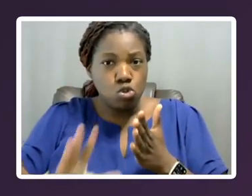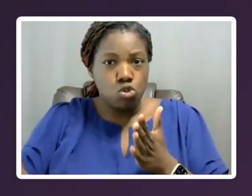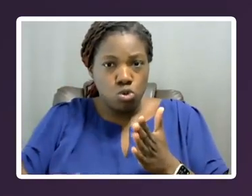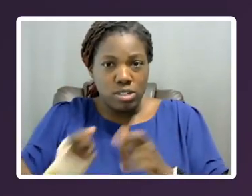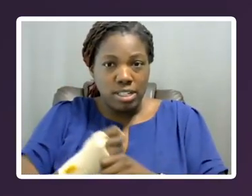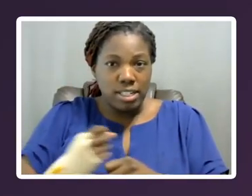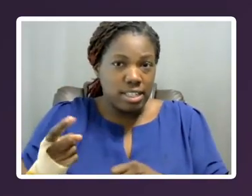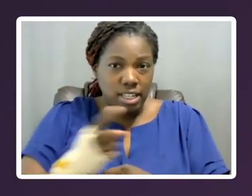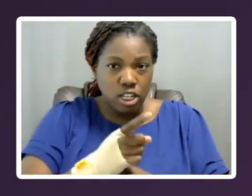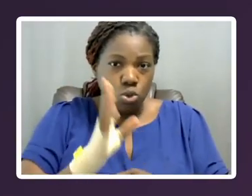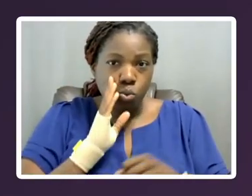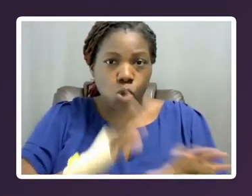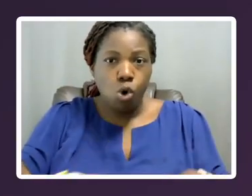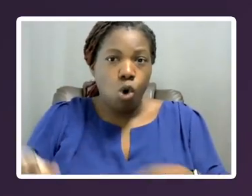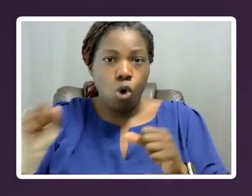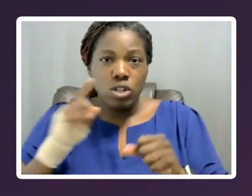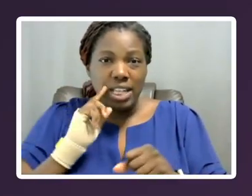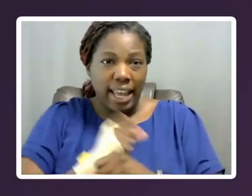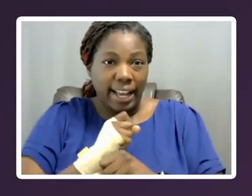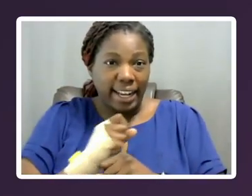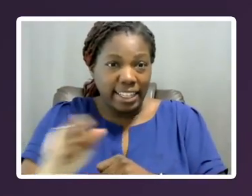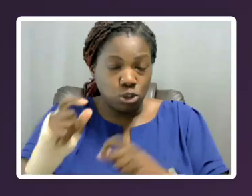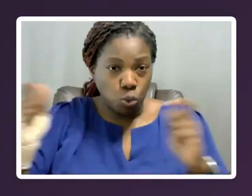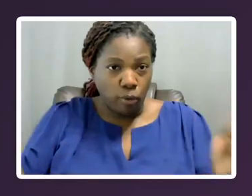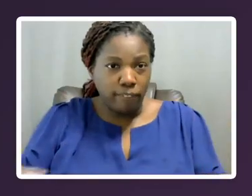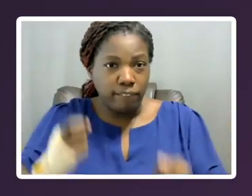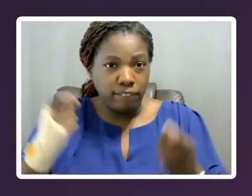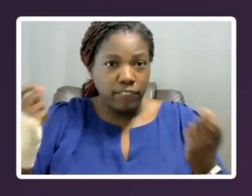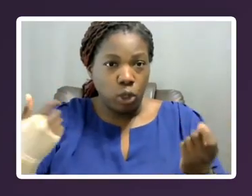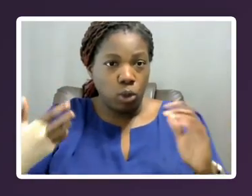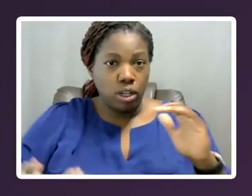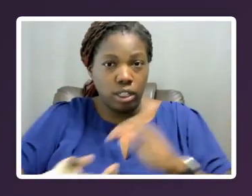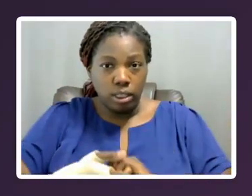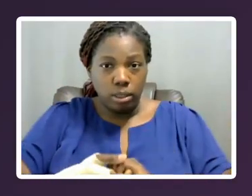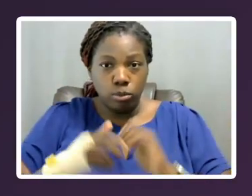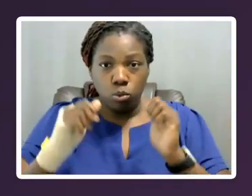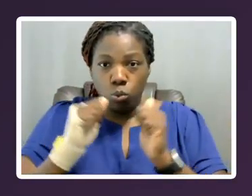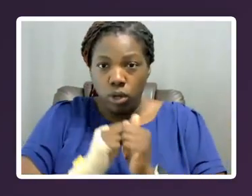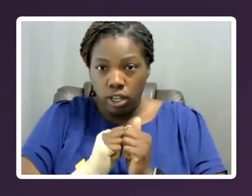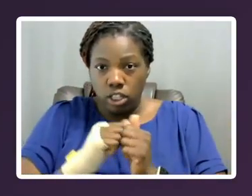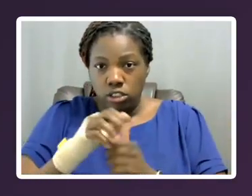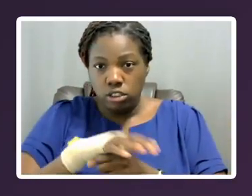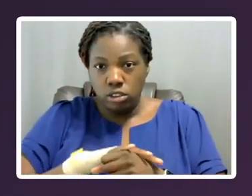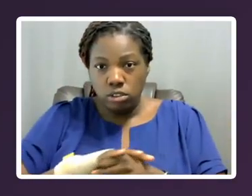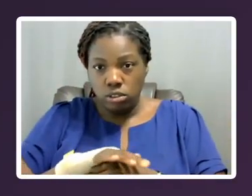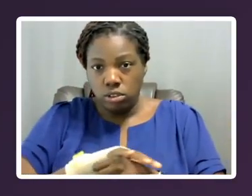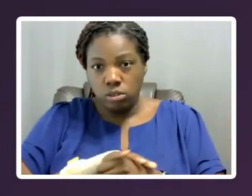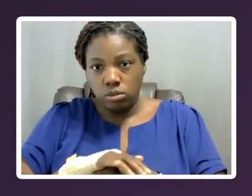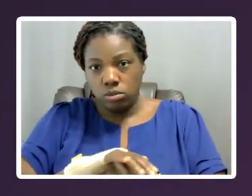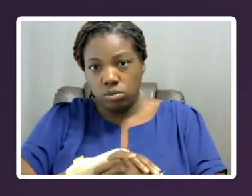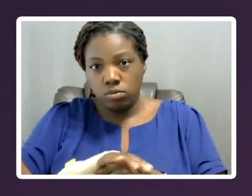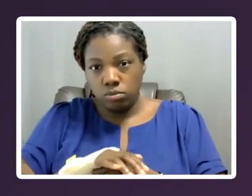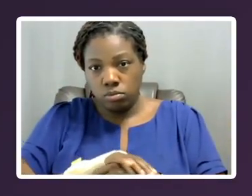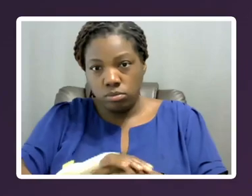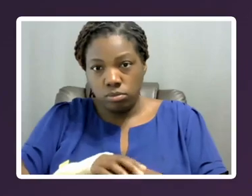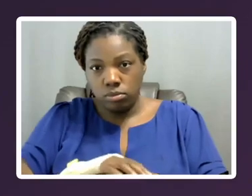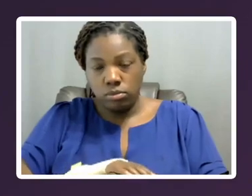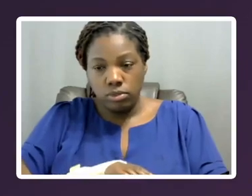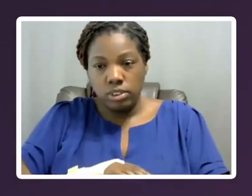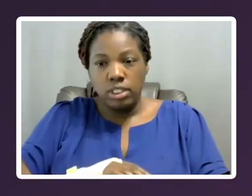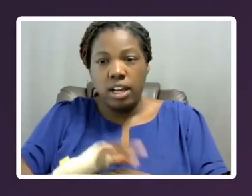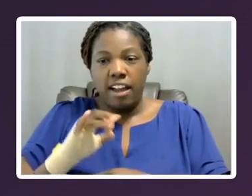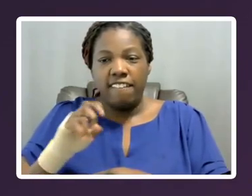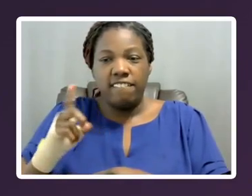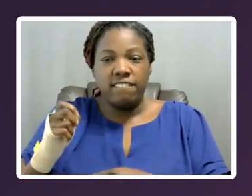an actual fair where we want to collaborate with our local feeder schools to invite them so that